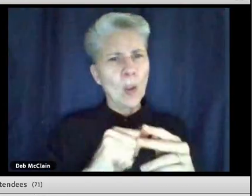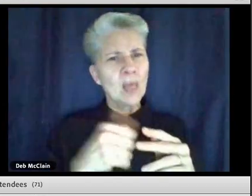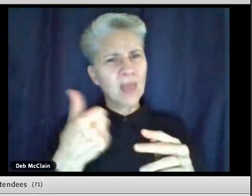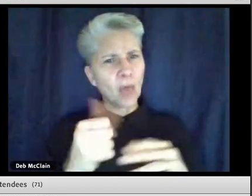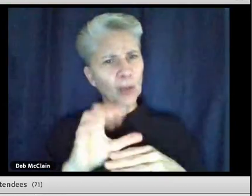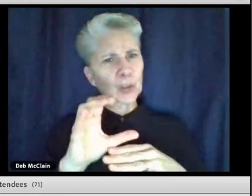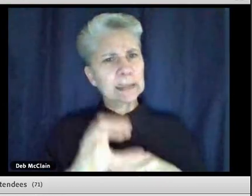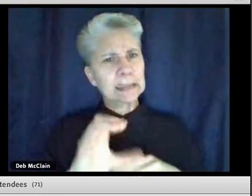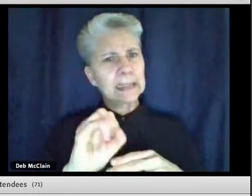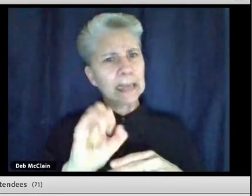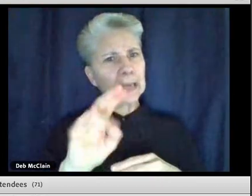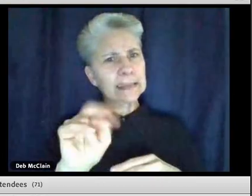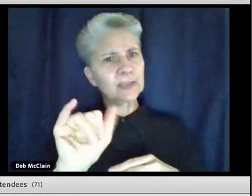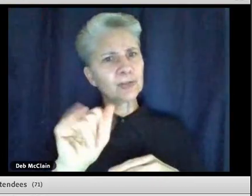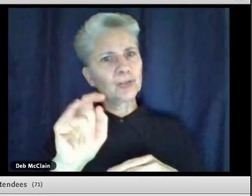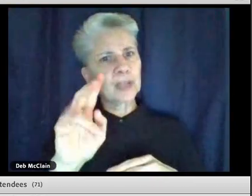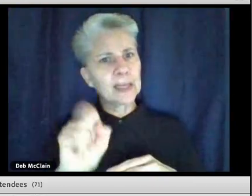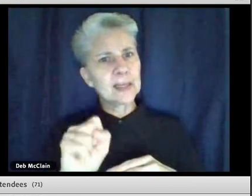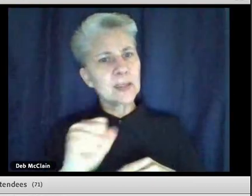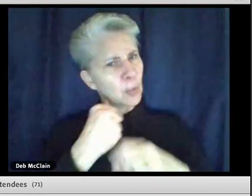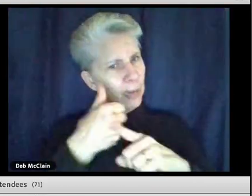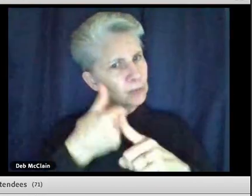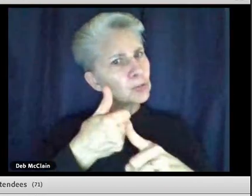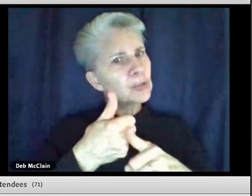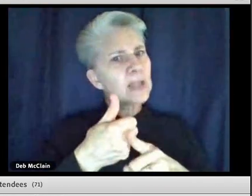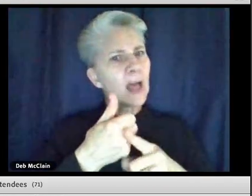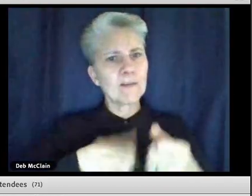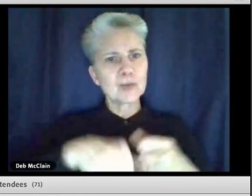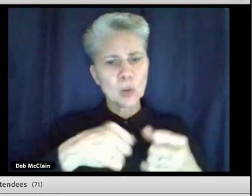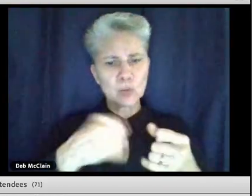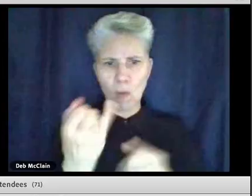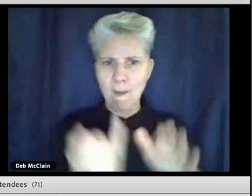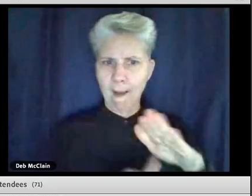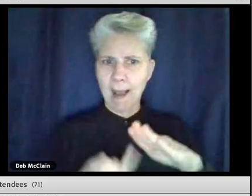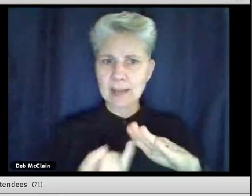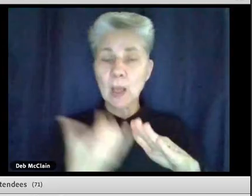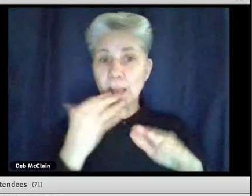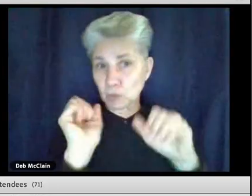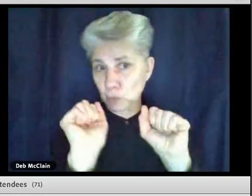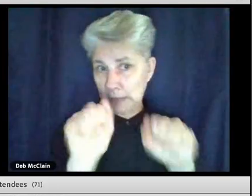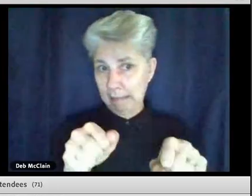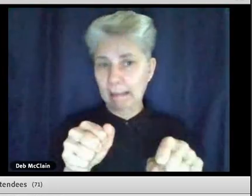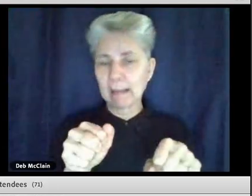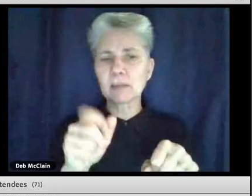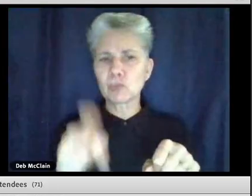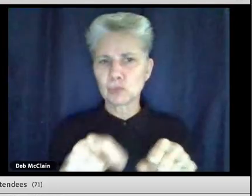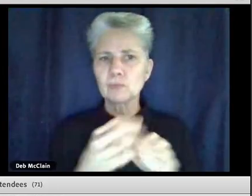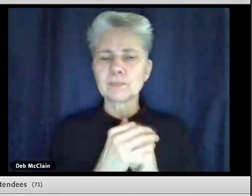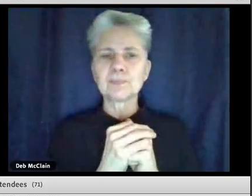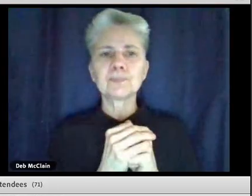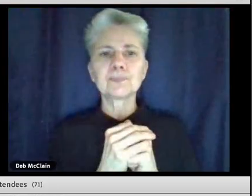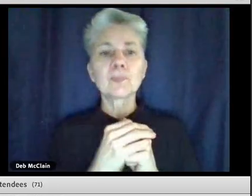Older adults and people with underlying conditions of course, again, protect yourselves. Social isolate.